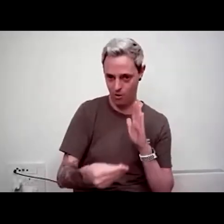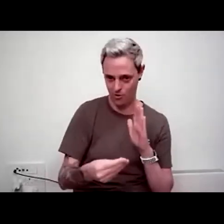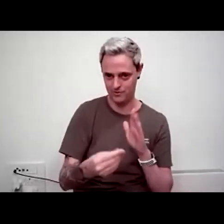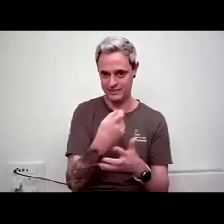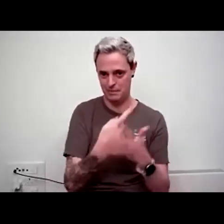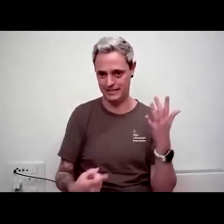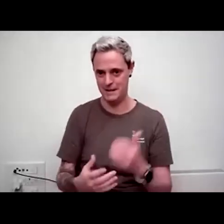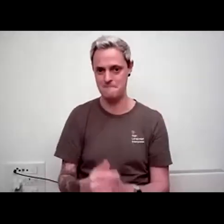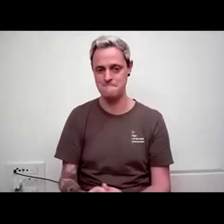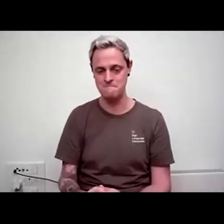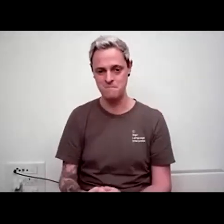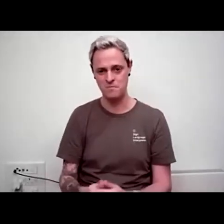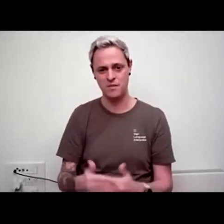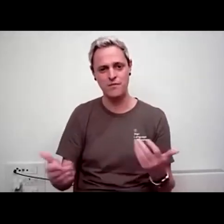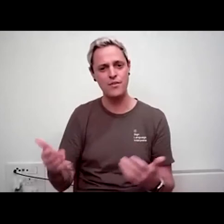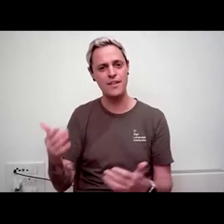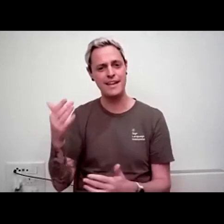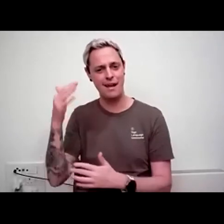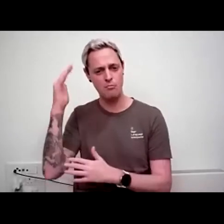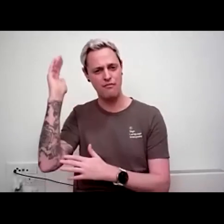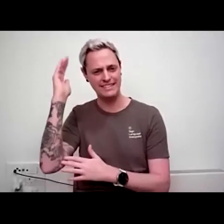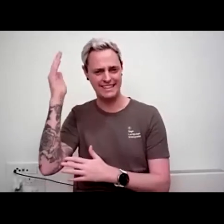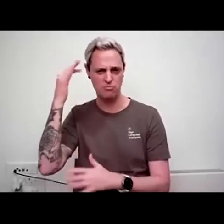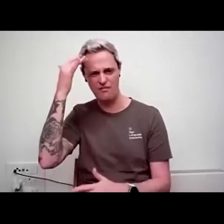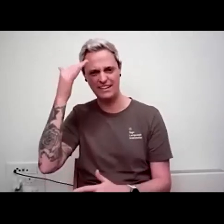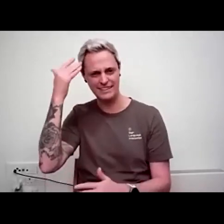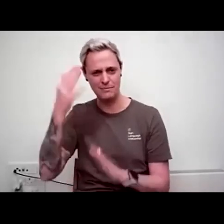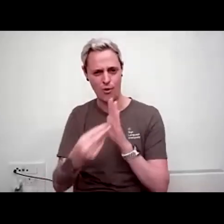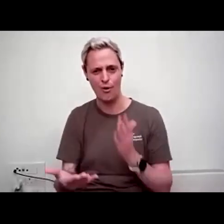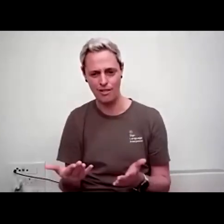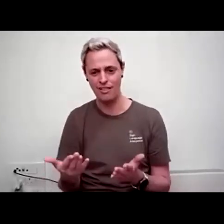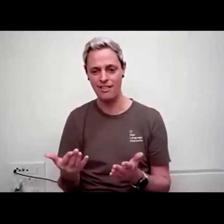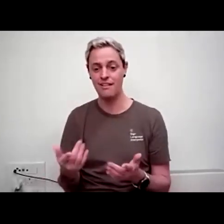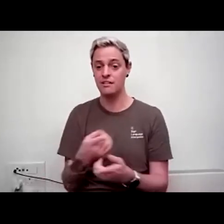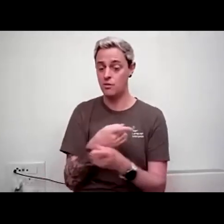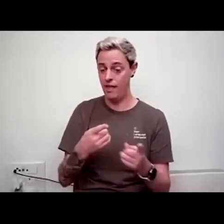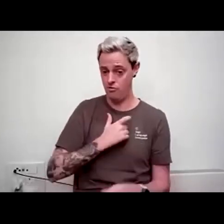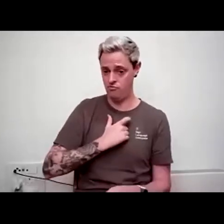For the prophetic model, the role of people who are labelled "disabled"